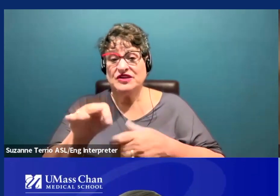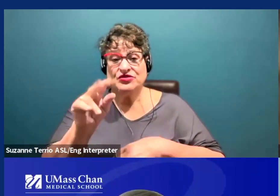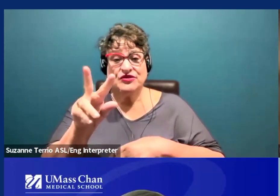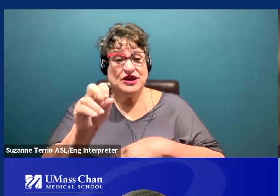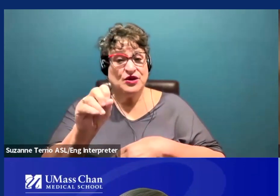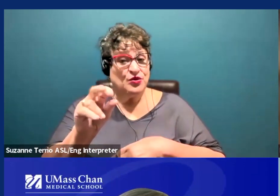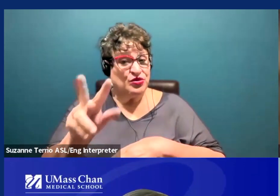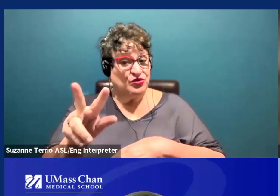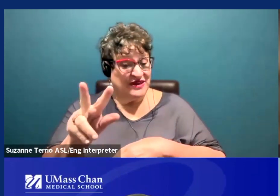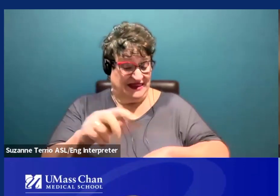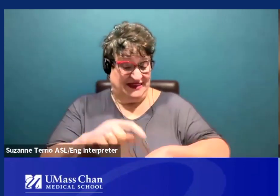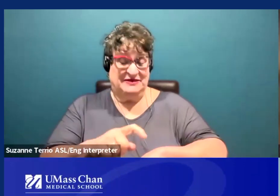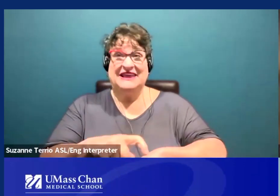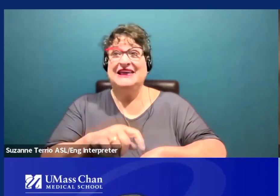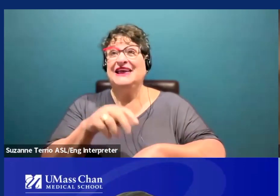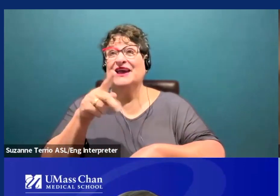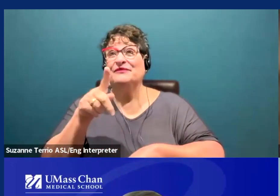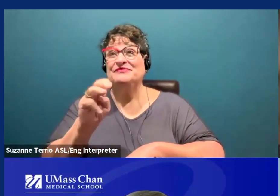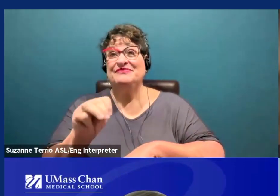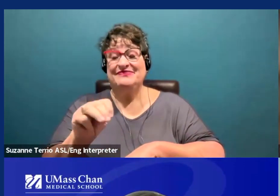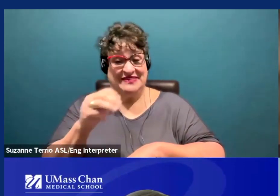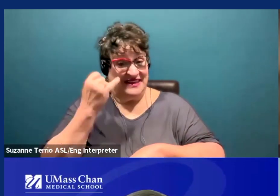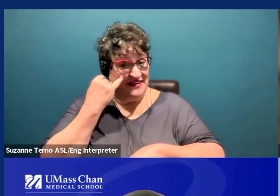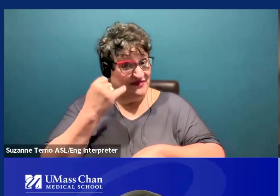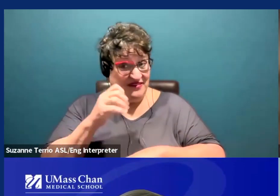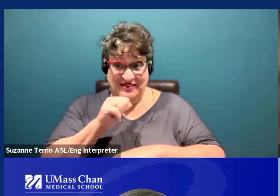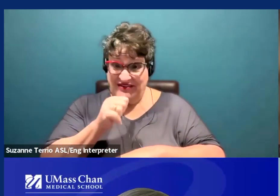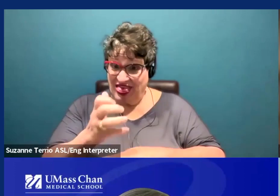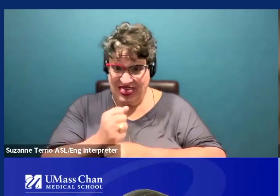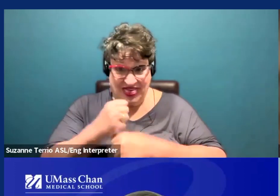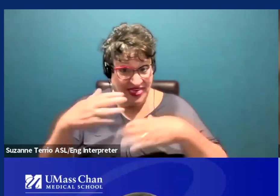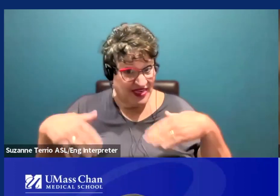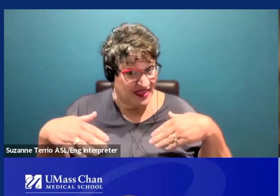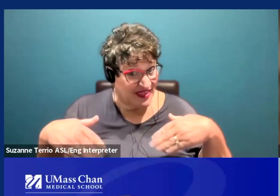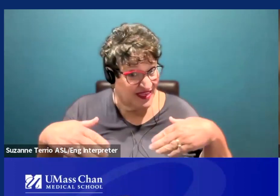If you do not receive the survey at 3:03 P.M.